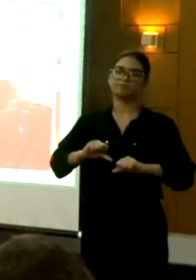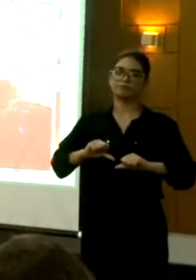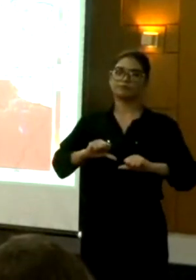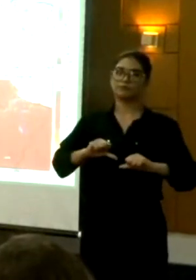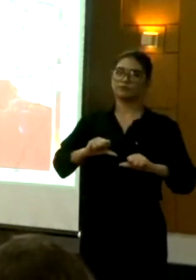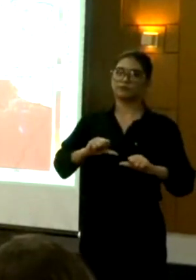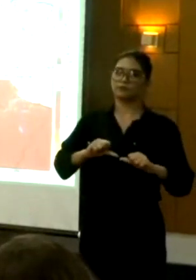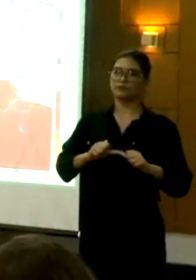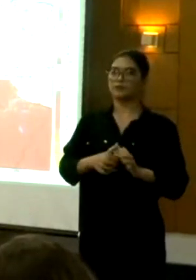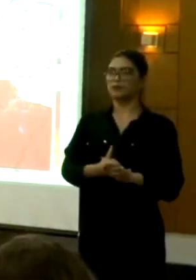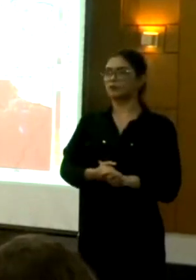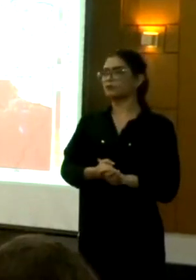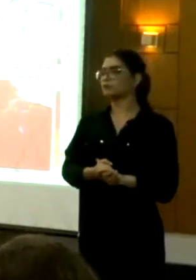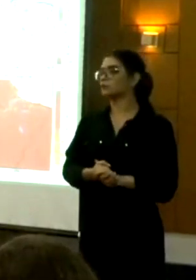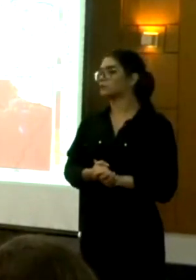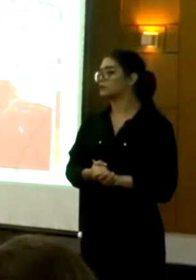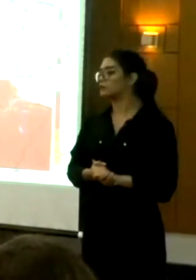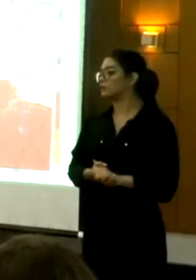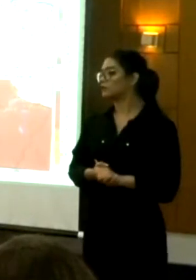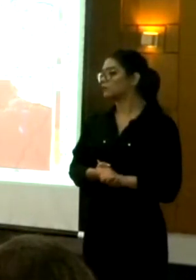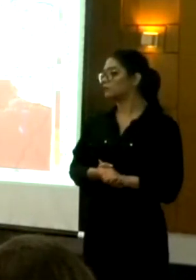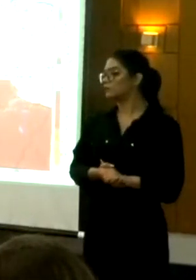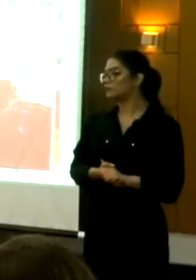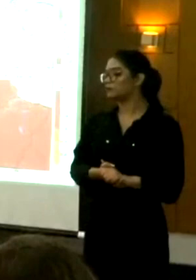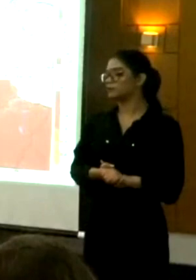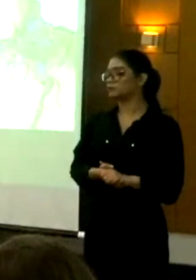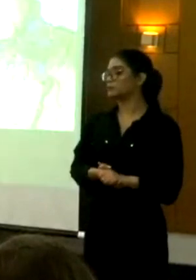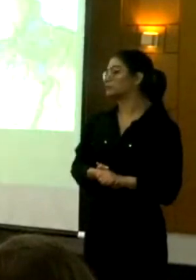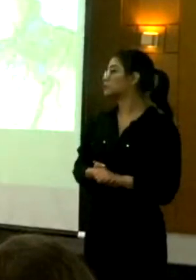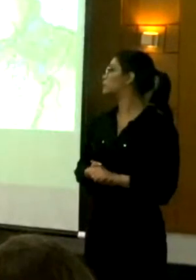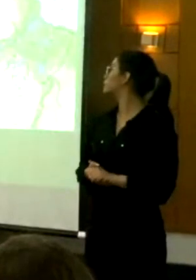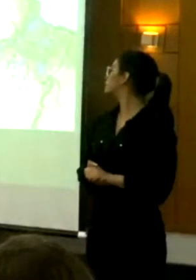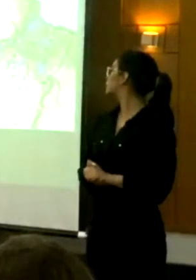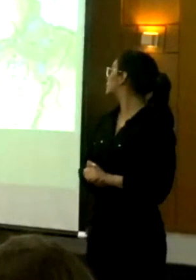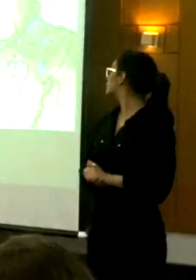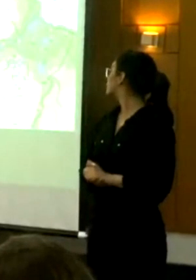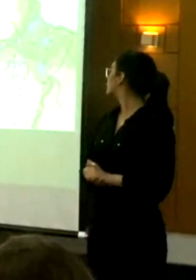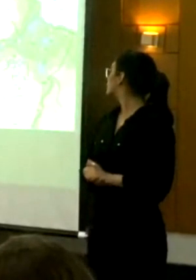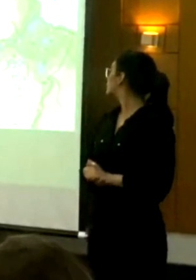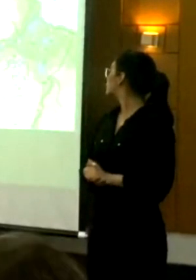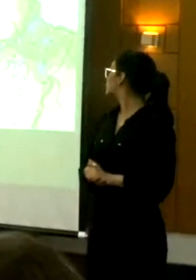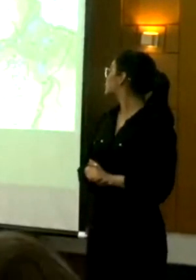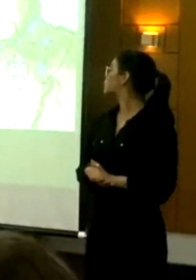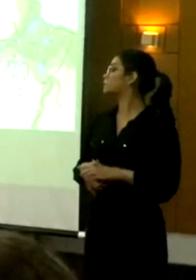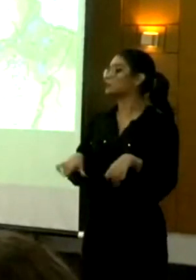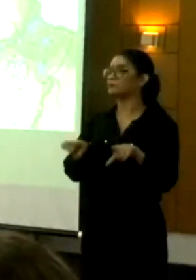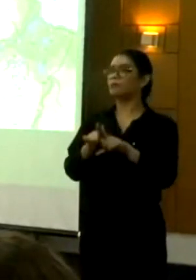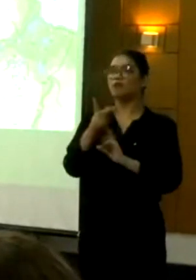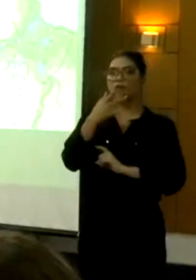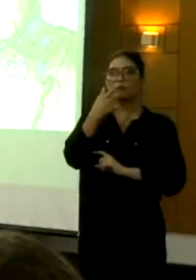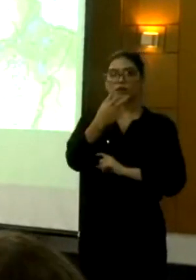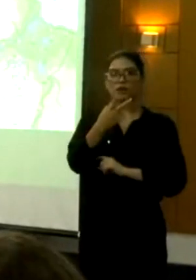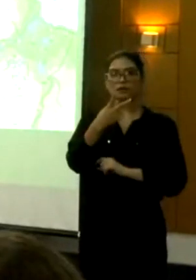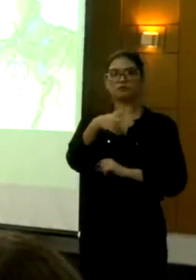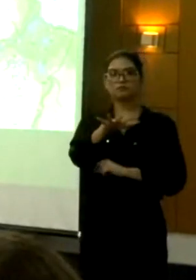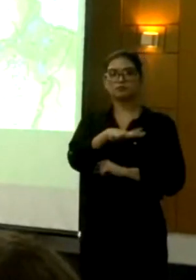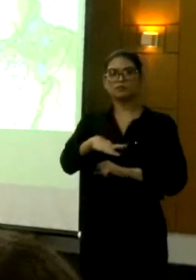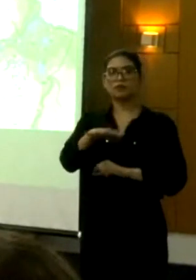the temperature maintains the warming pattern and here we go, I talked about indigenous territories and then I'll end my speech,